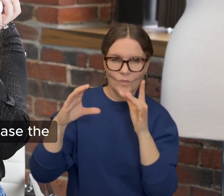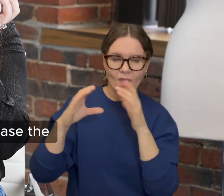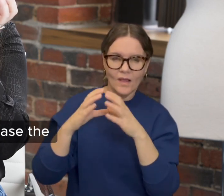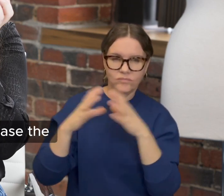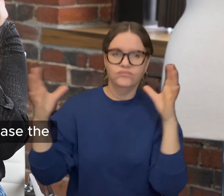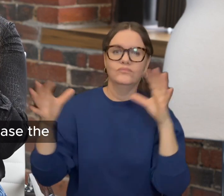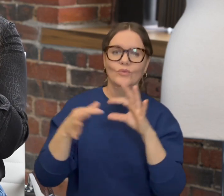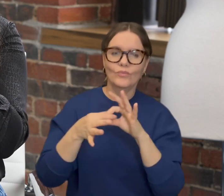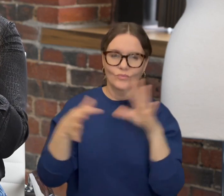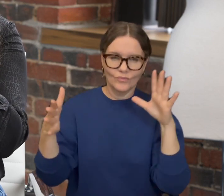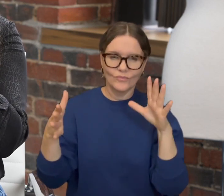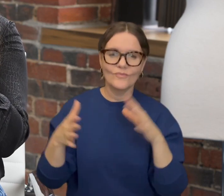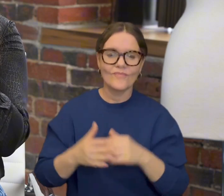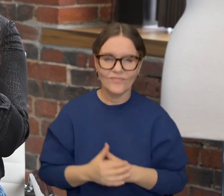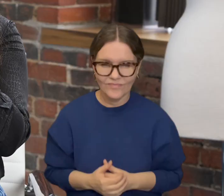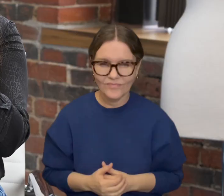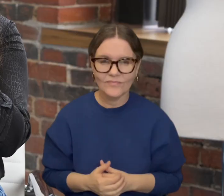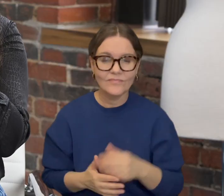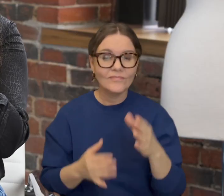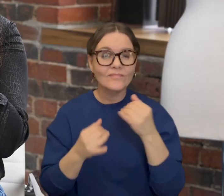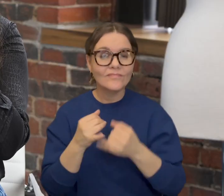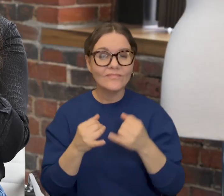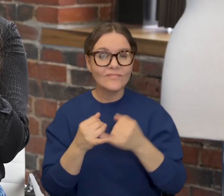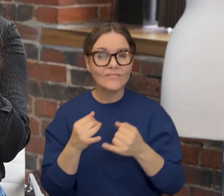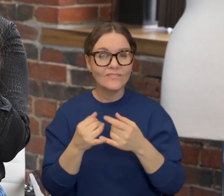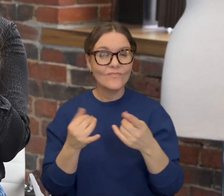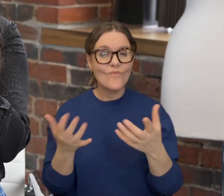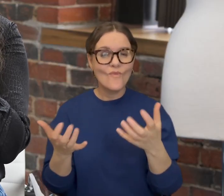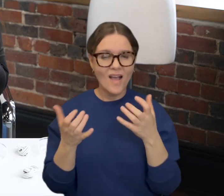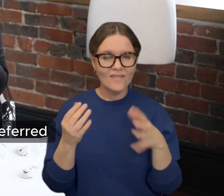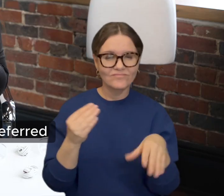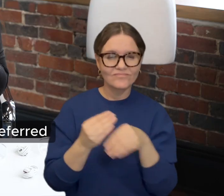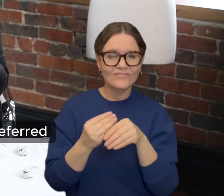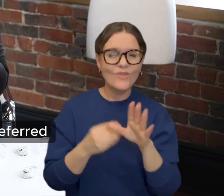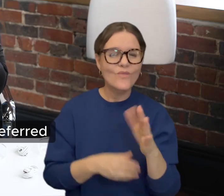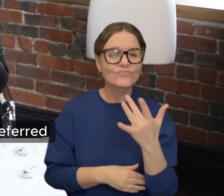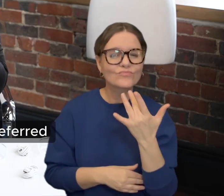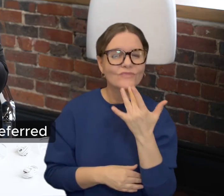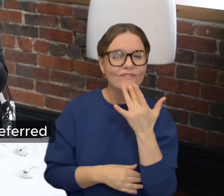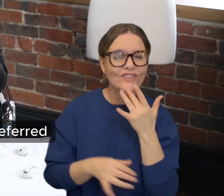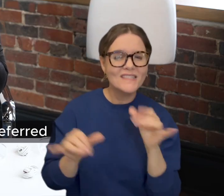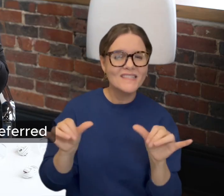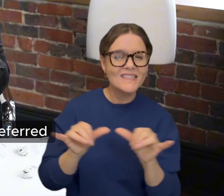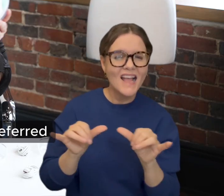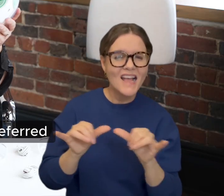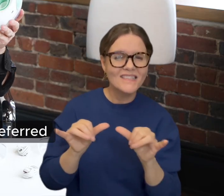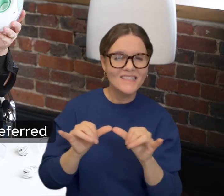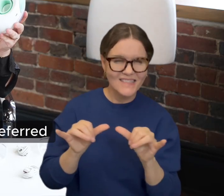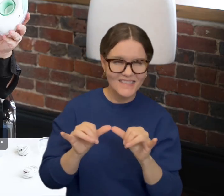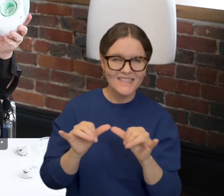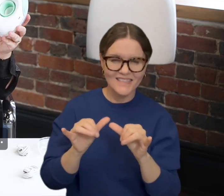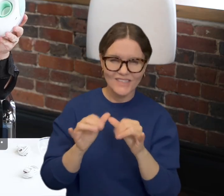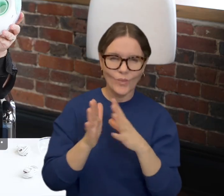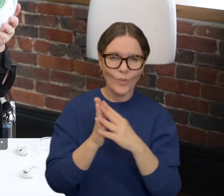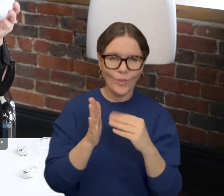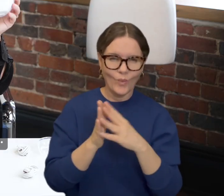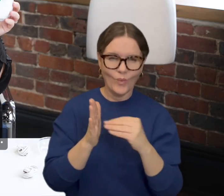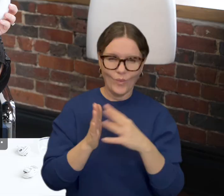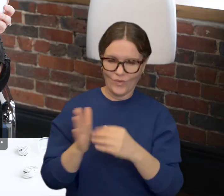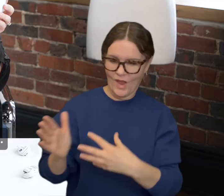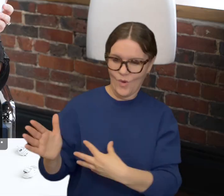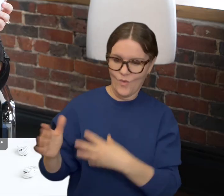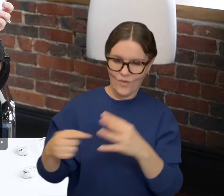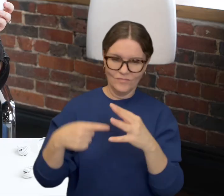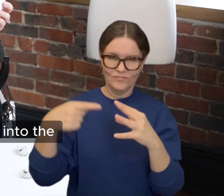container lastly you want to put your preferred breast shield size or flange into the pump